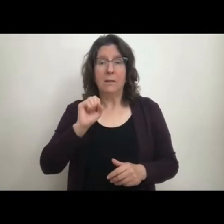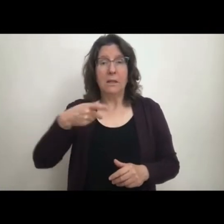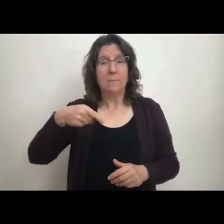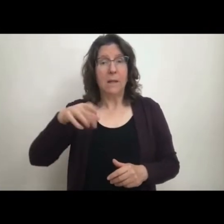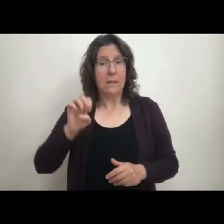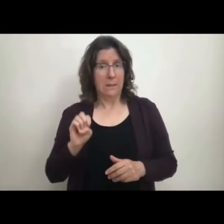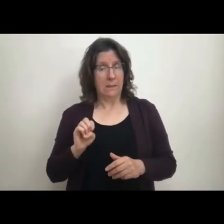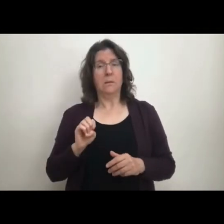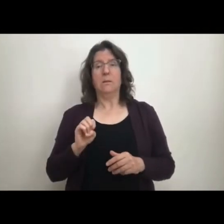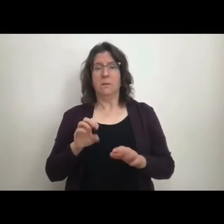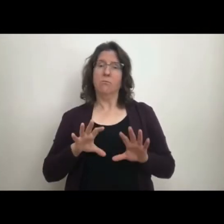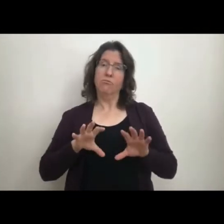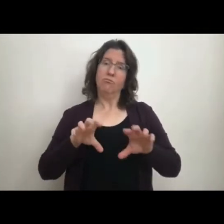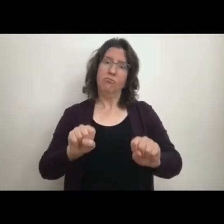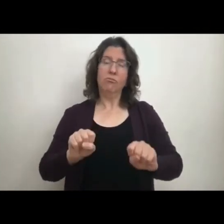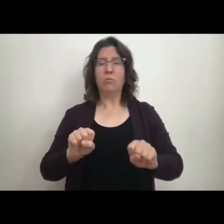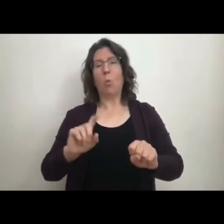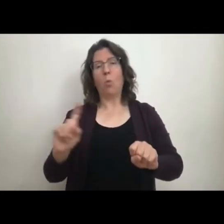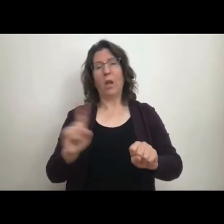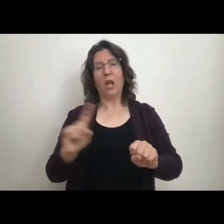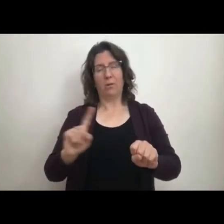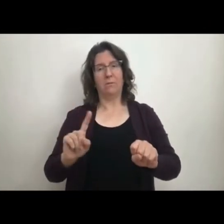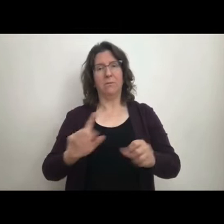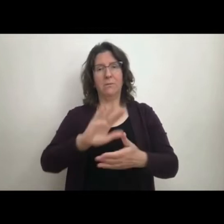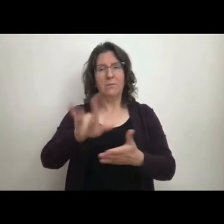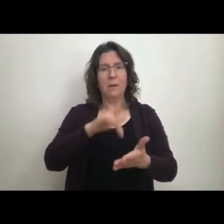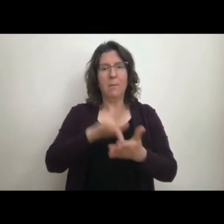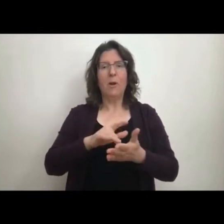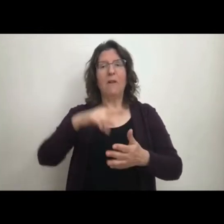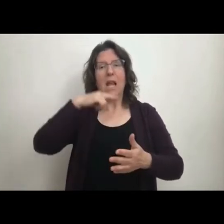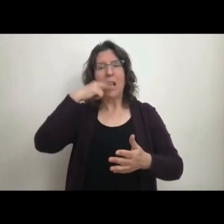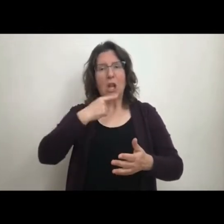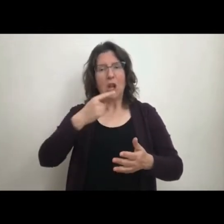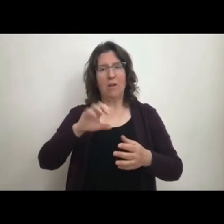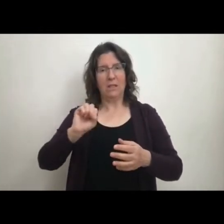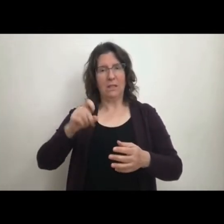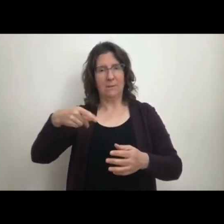No matter where we are - deaf people claim their space!